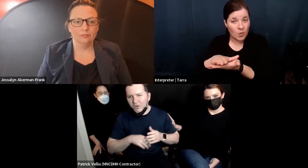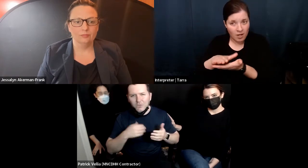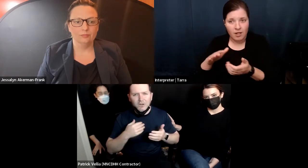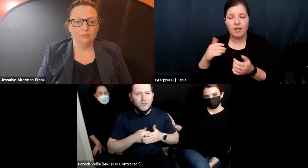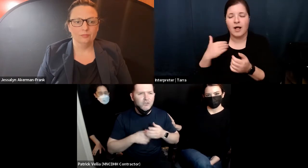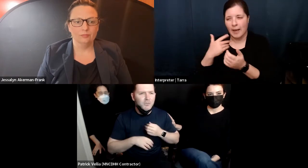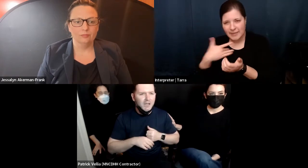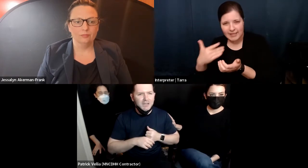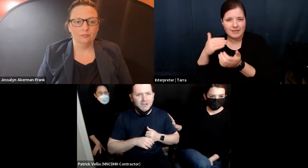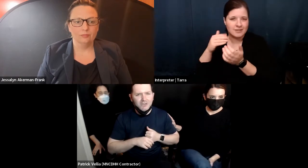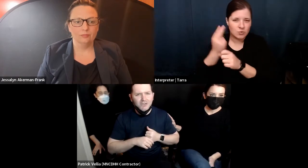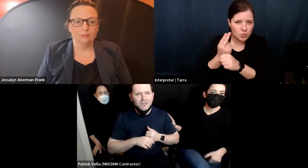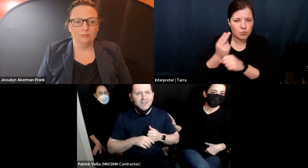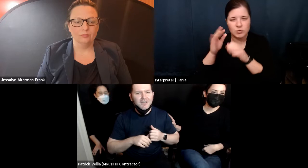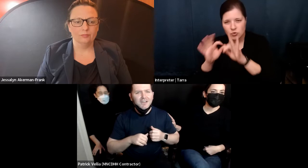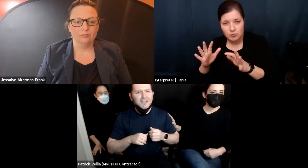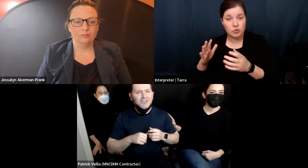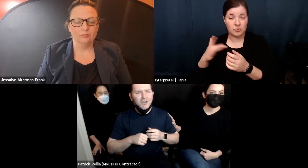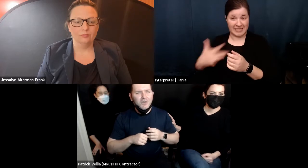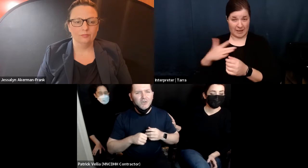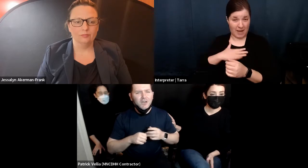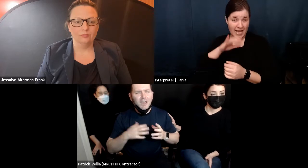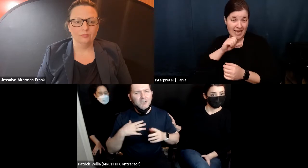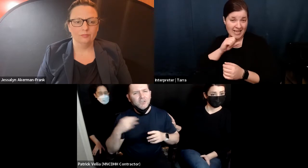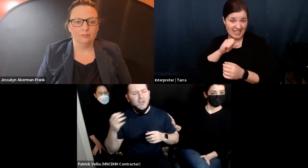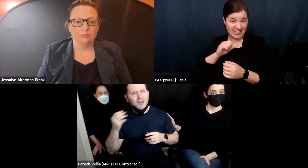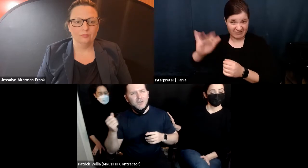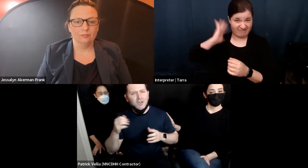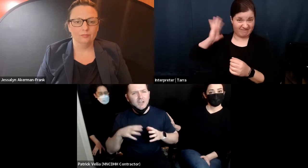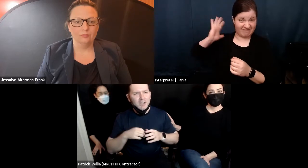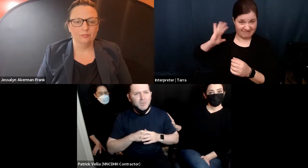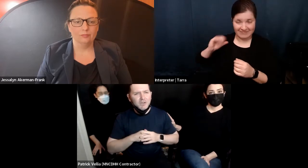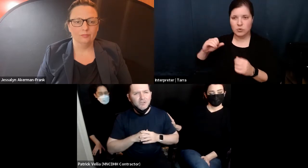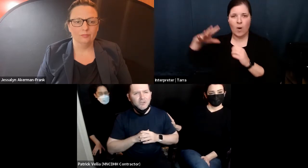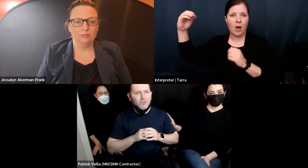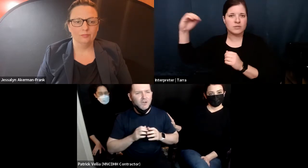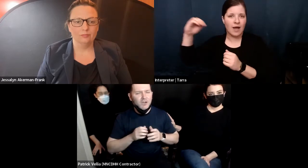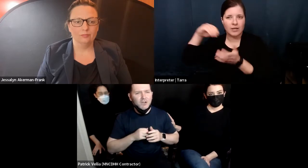During misconceptions, in my topic on misconceptions in my last presentation on DeafBlind 101, what happened in